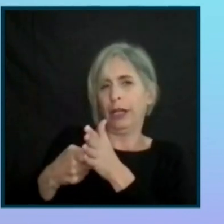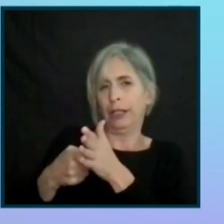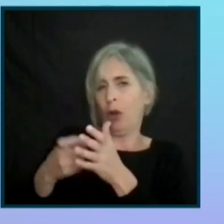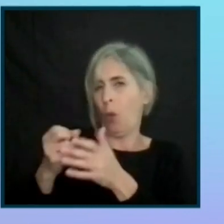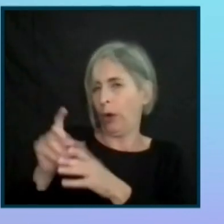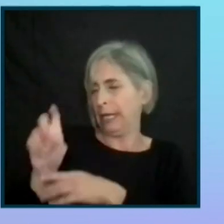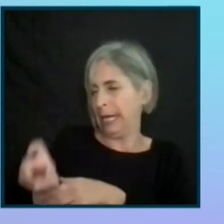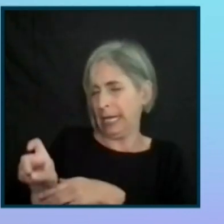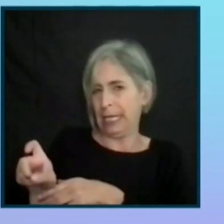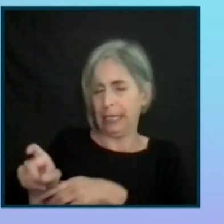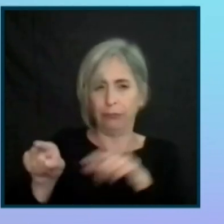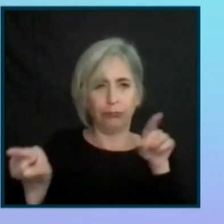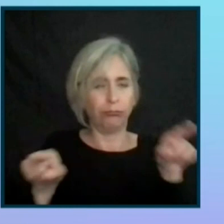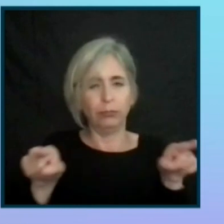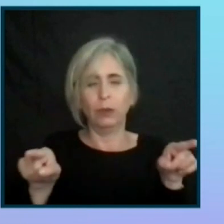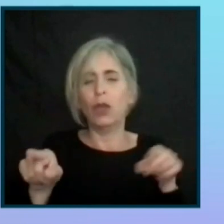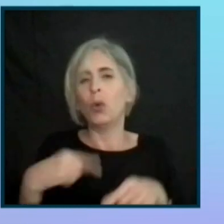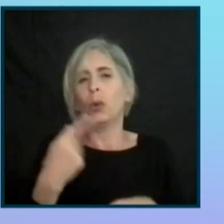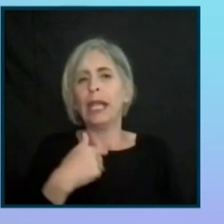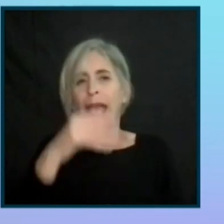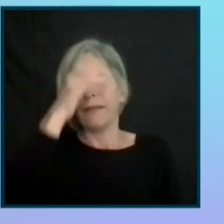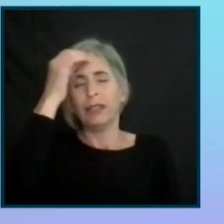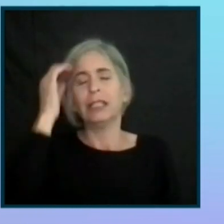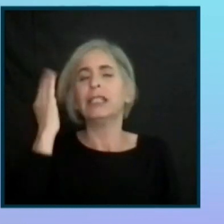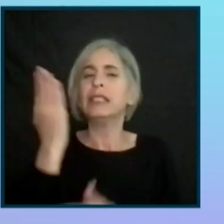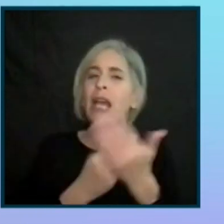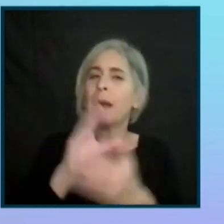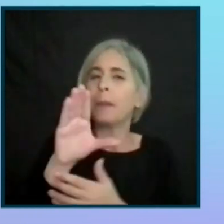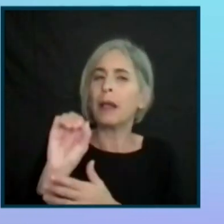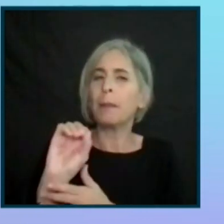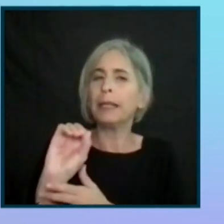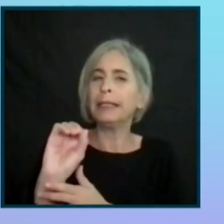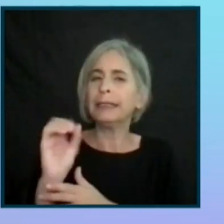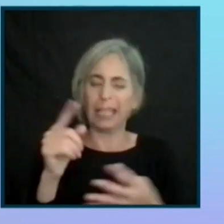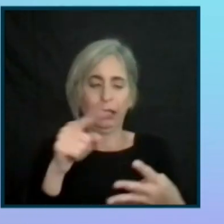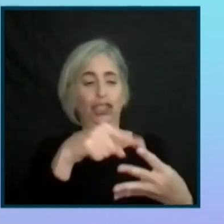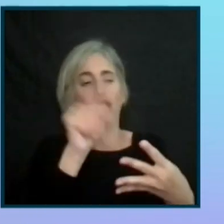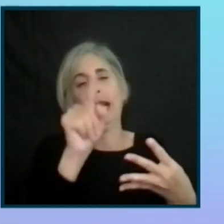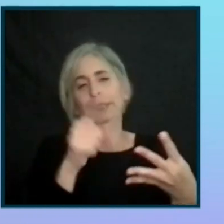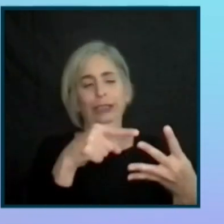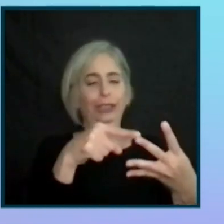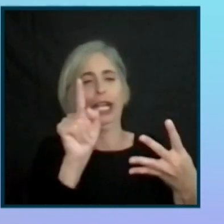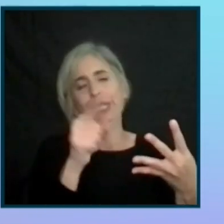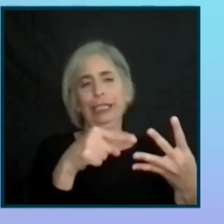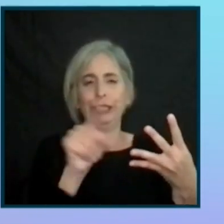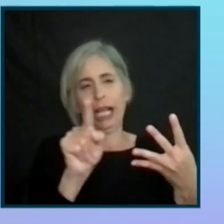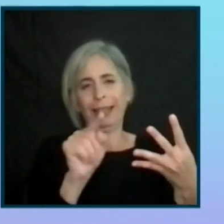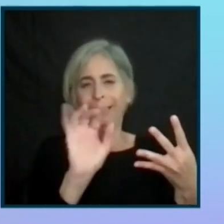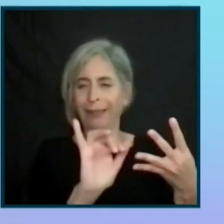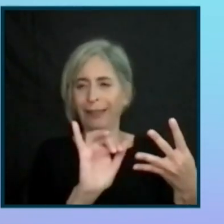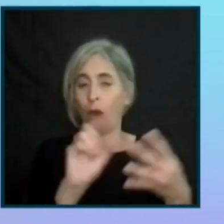So we have those where some companies might look at it as a checkbox versus this is what people really need